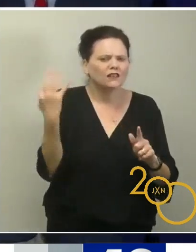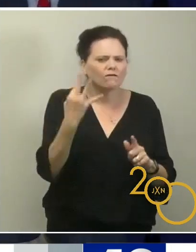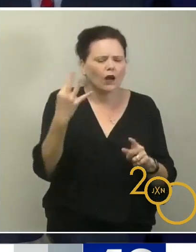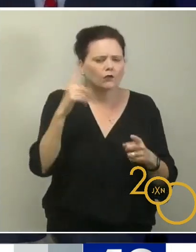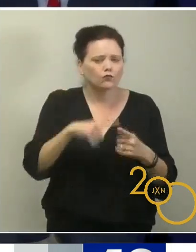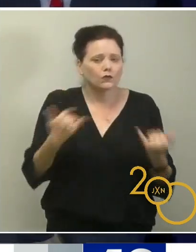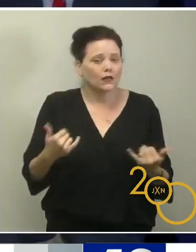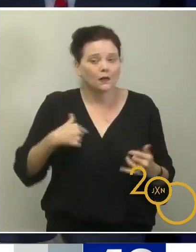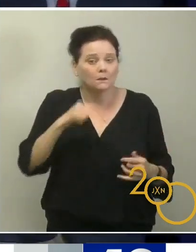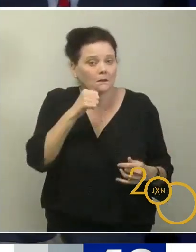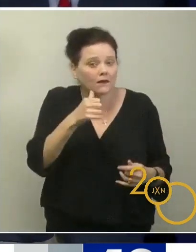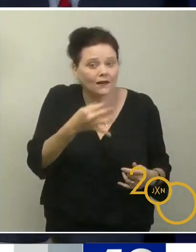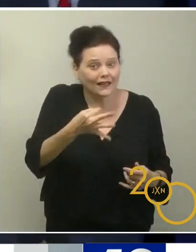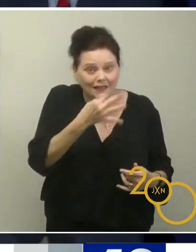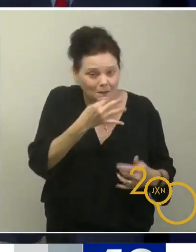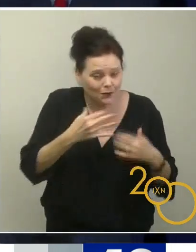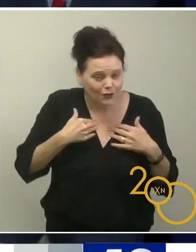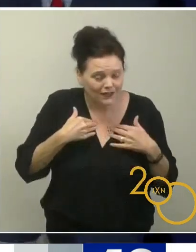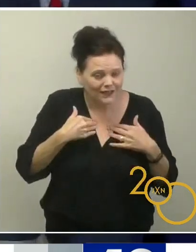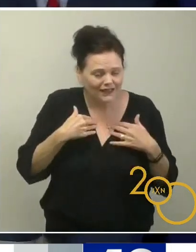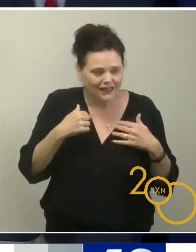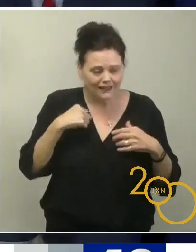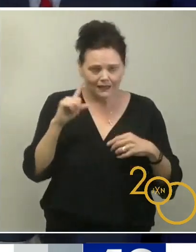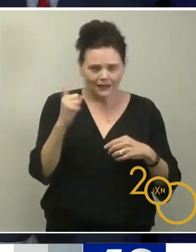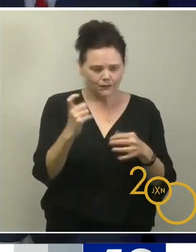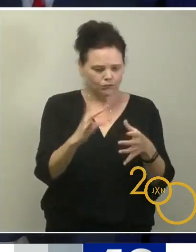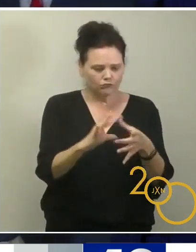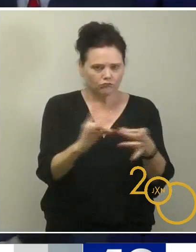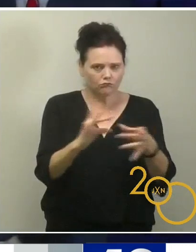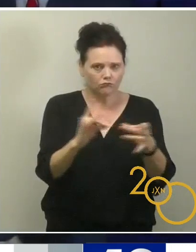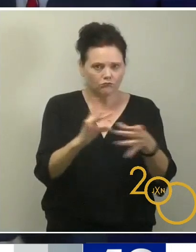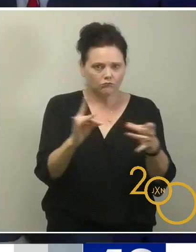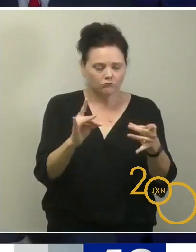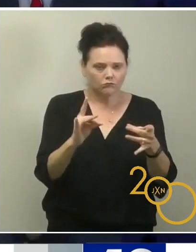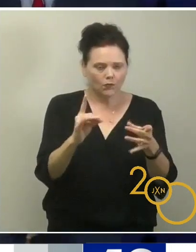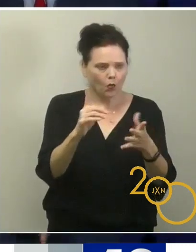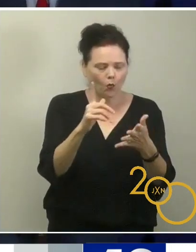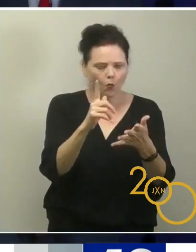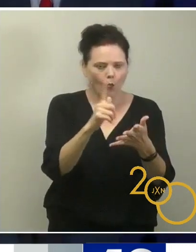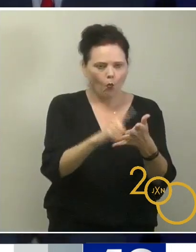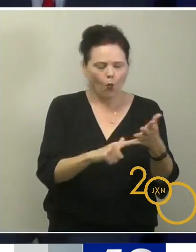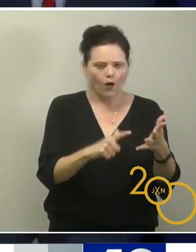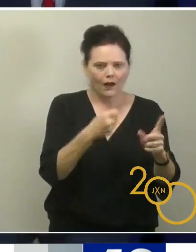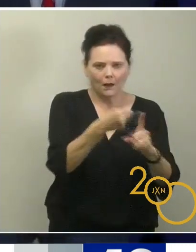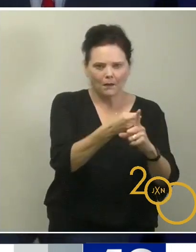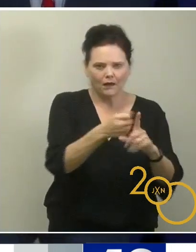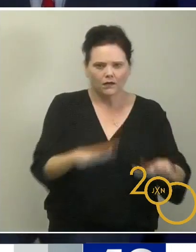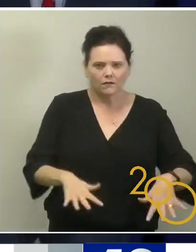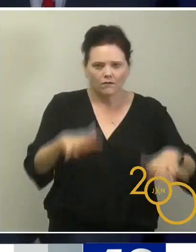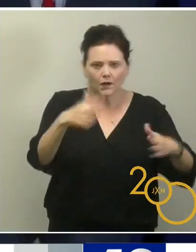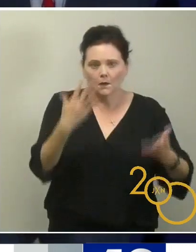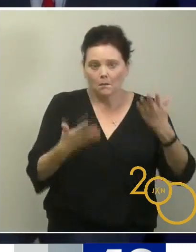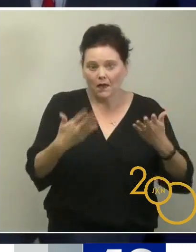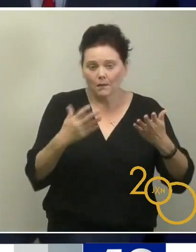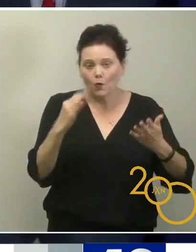HOW MUCH OF THIS IS BECAUSE OF THE FLOODING AND WHAT CHANGED BETWEEN FRIDAY AND NOW? I'M NOT AN EXPERT.